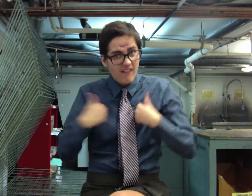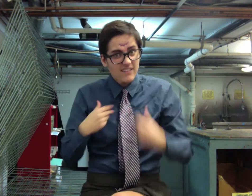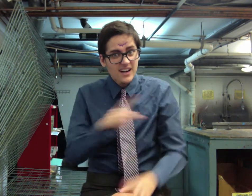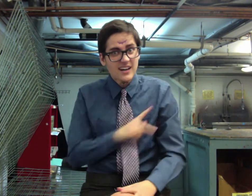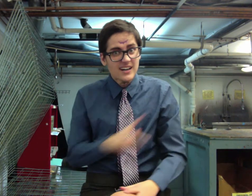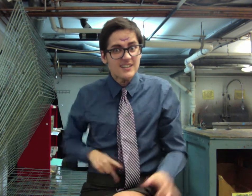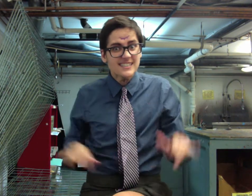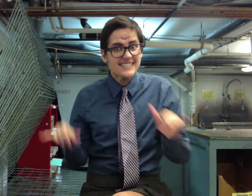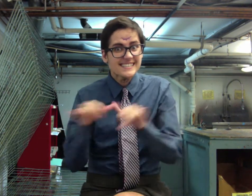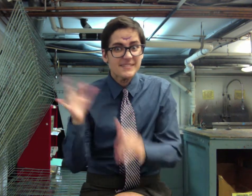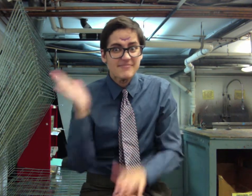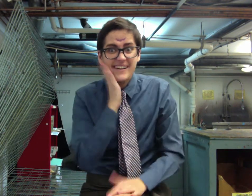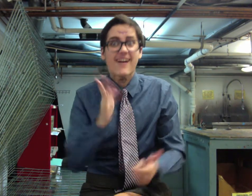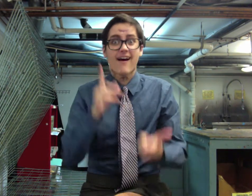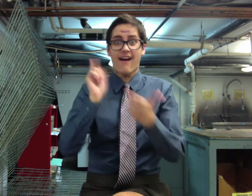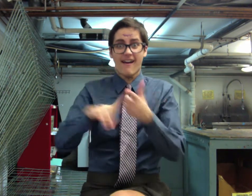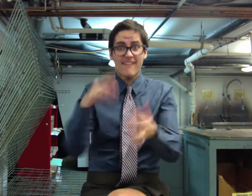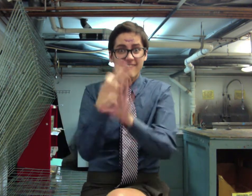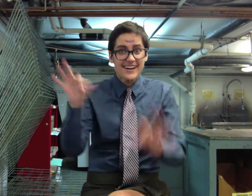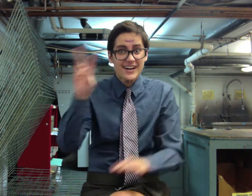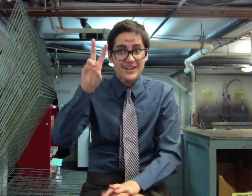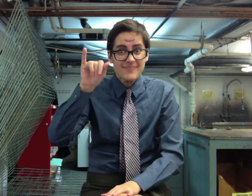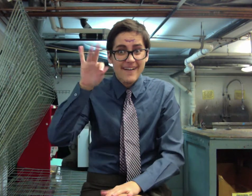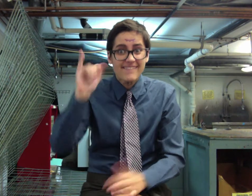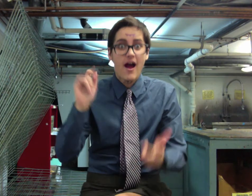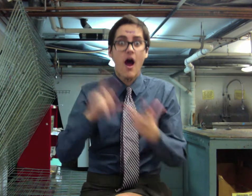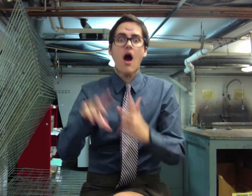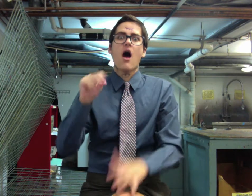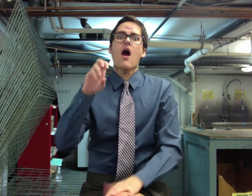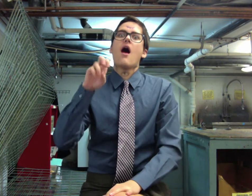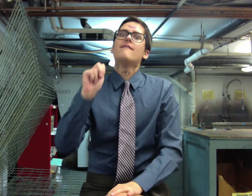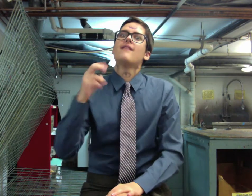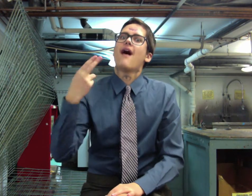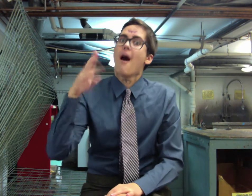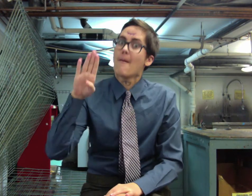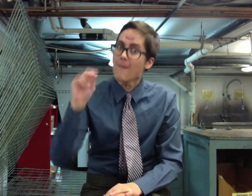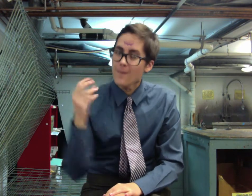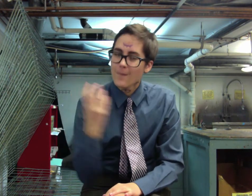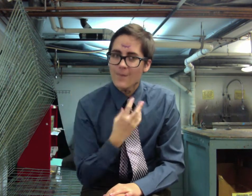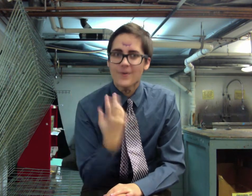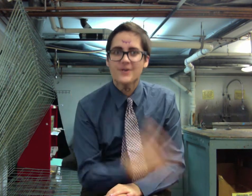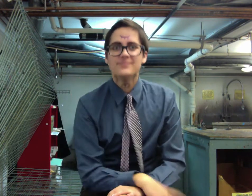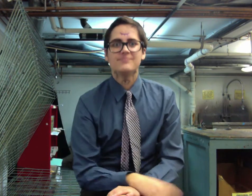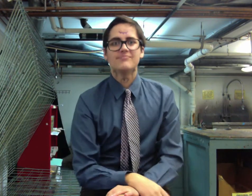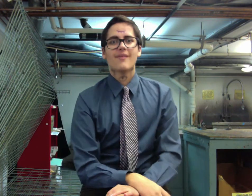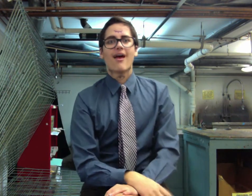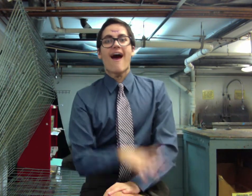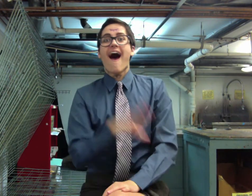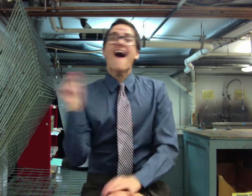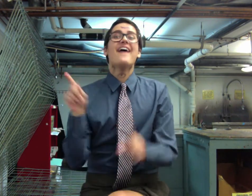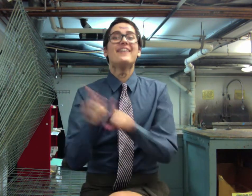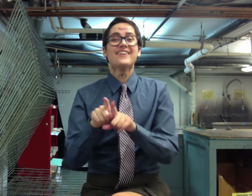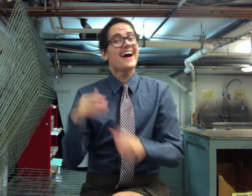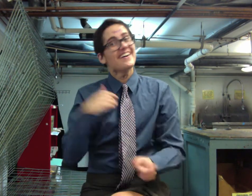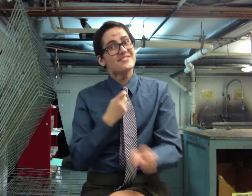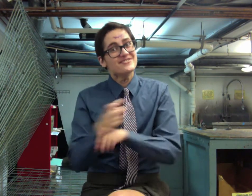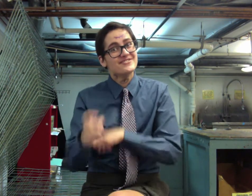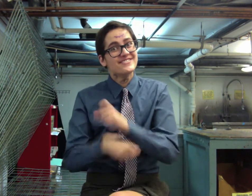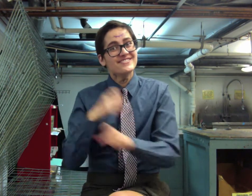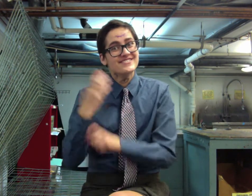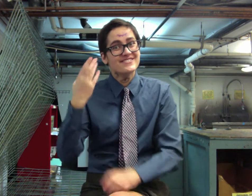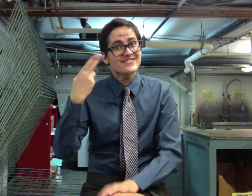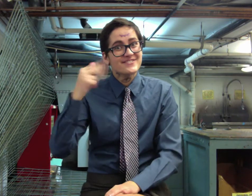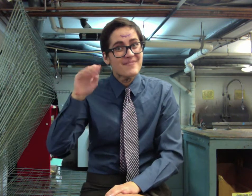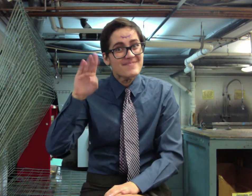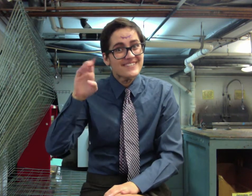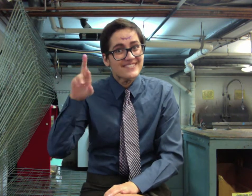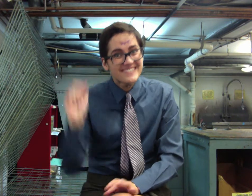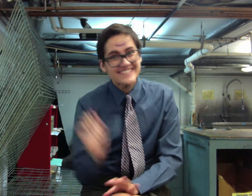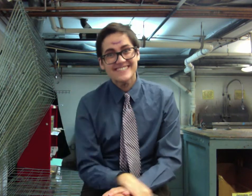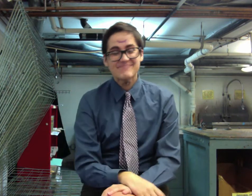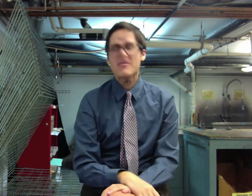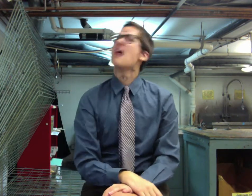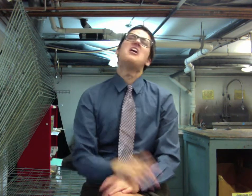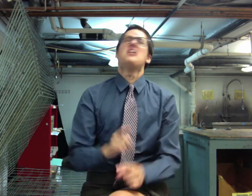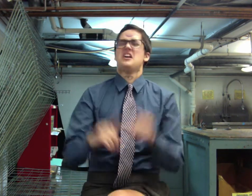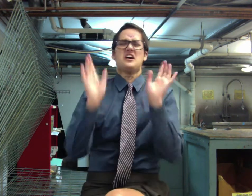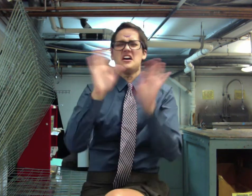days, featuring king-size beds, free wi-fi, and HBO. Also, torture cubicles! But,